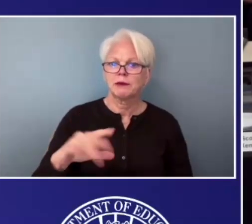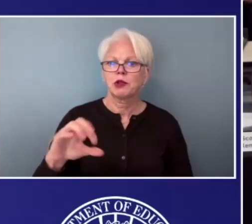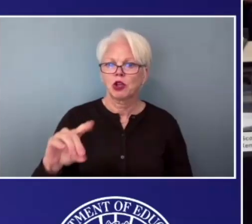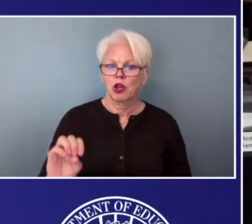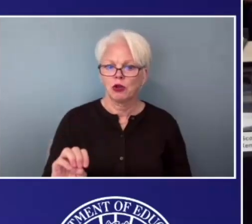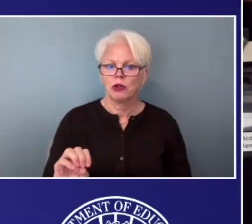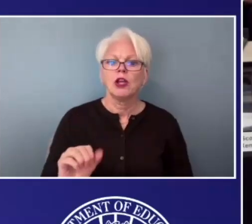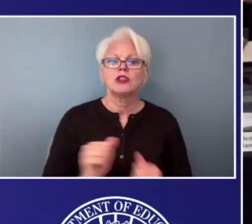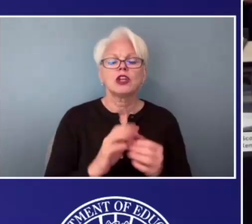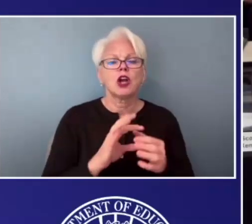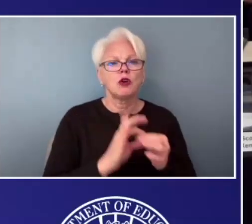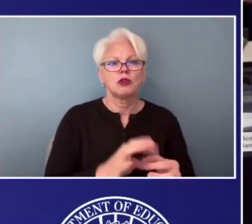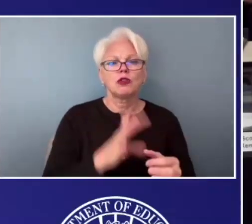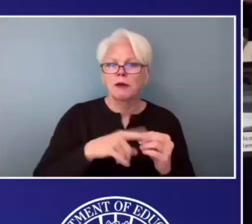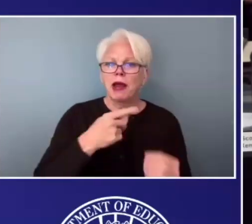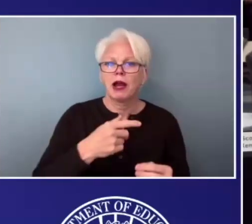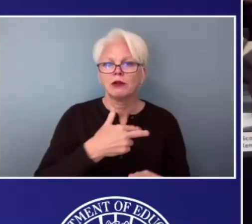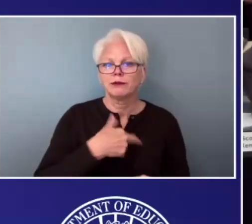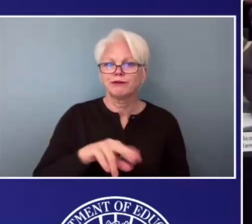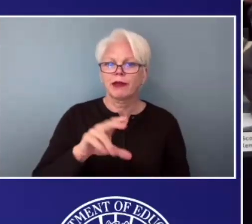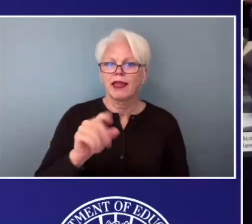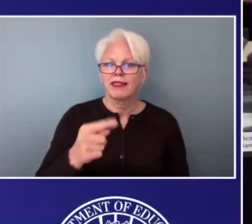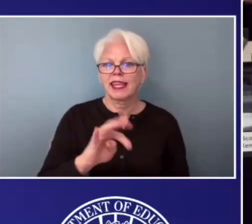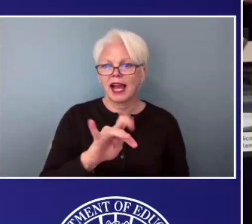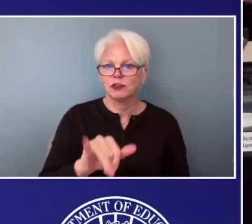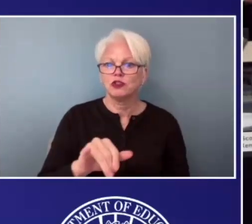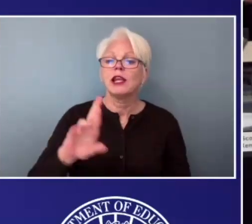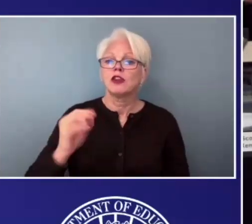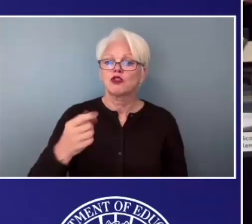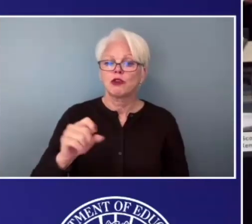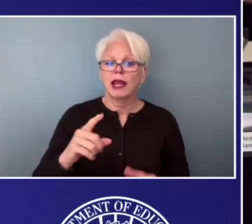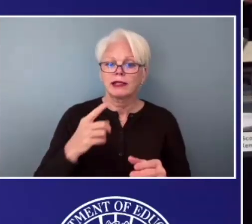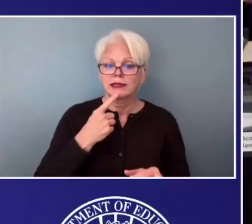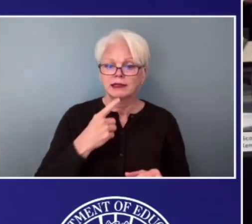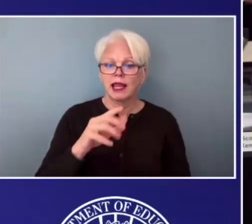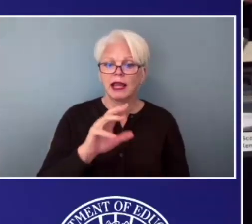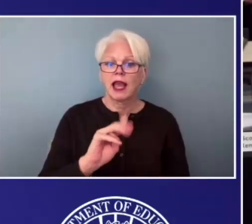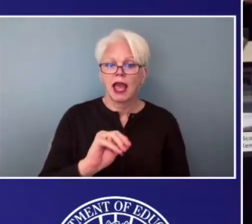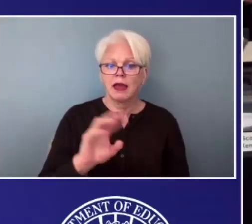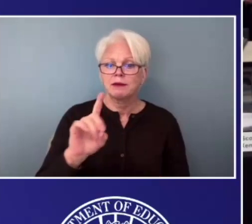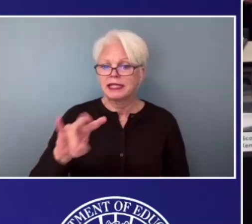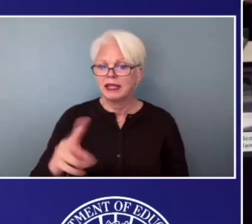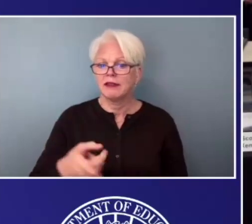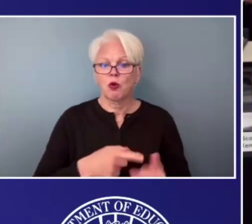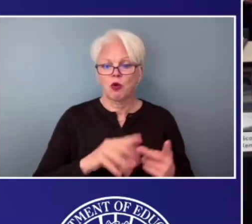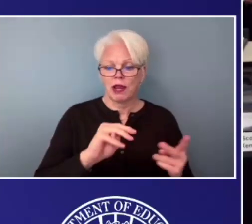you know, in, in the regs it says, you know, M.Div. or MHL, but when I looked at the degree,